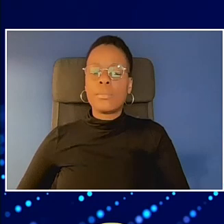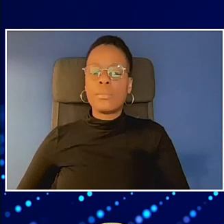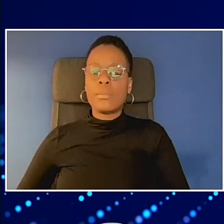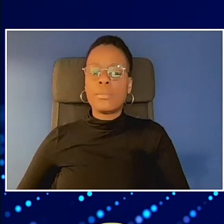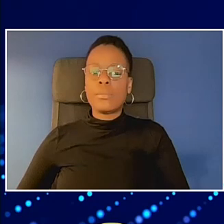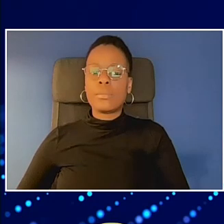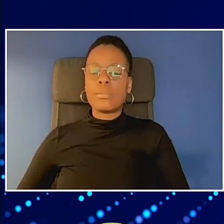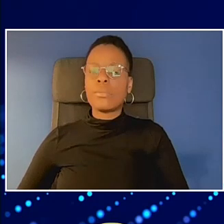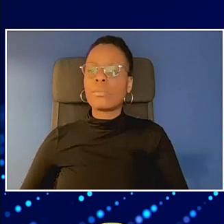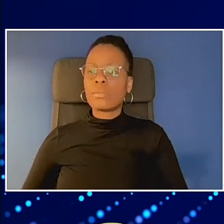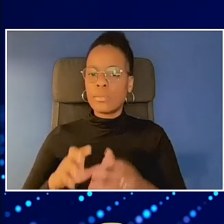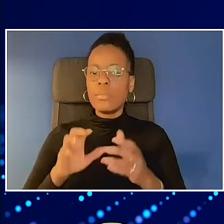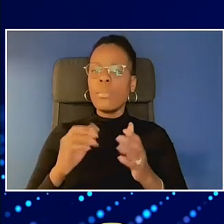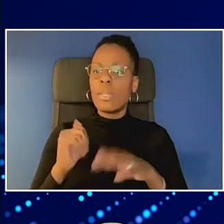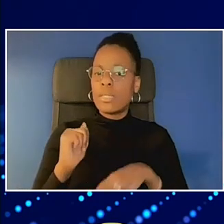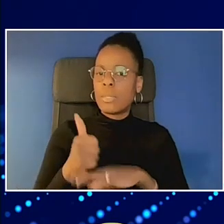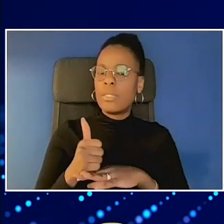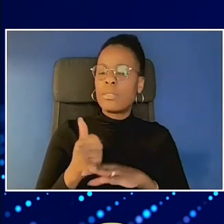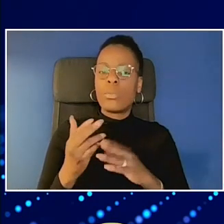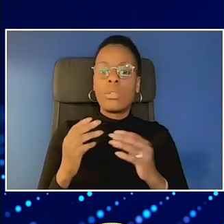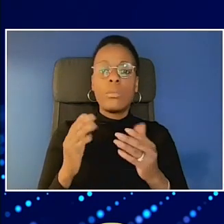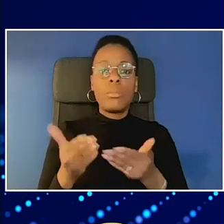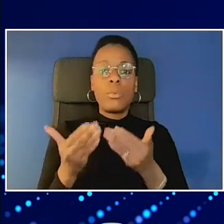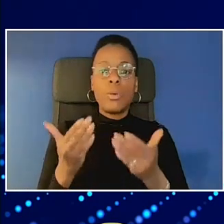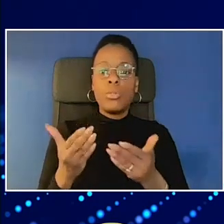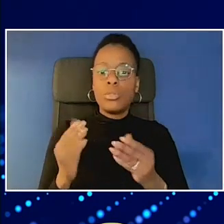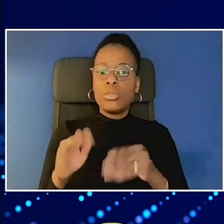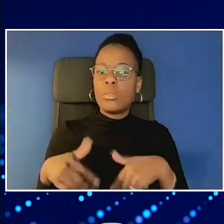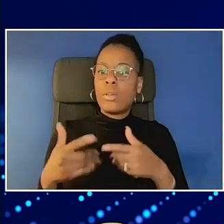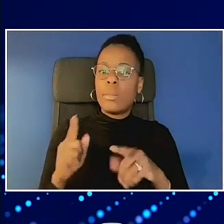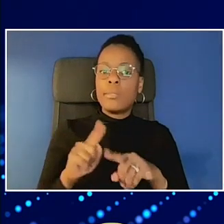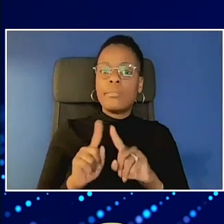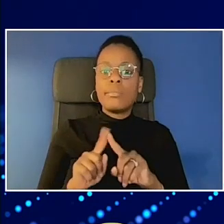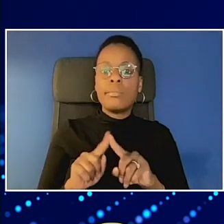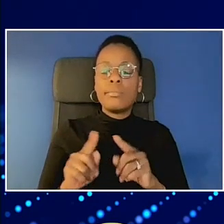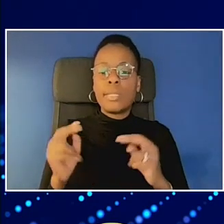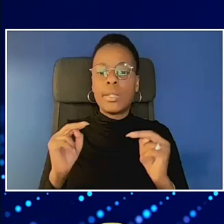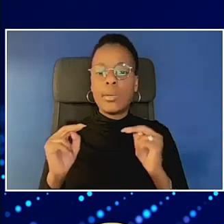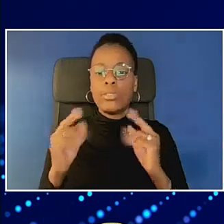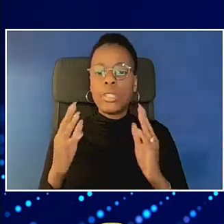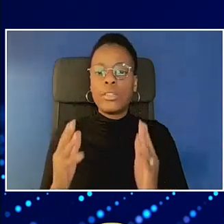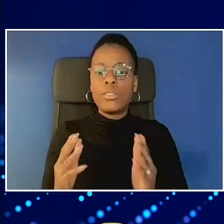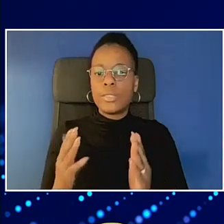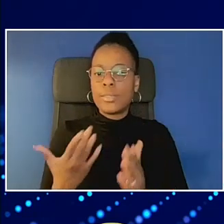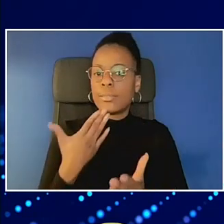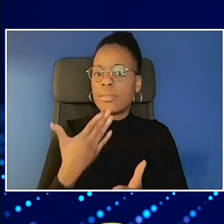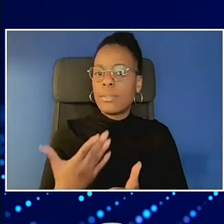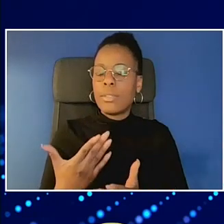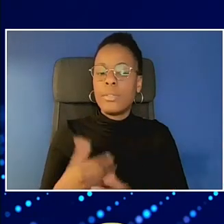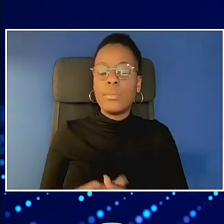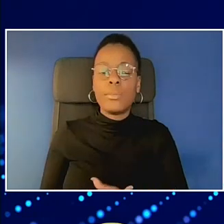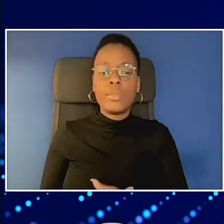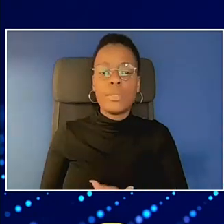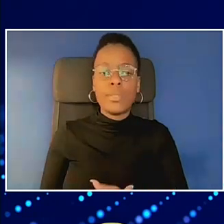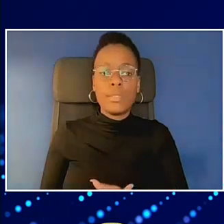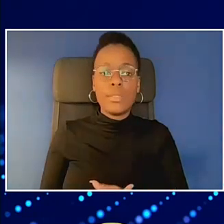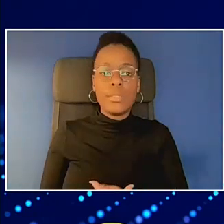Thank you. Any reactions or additional questions for